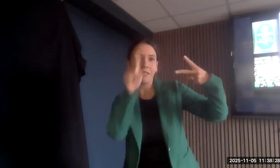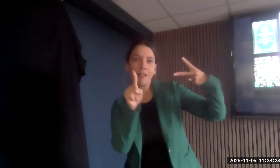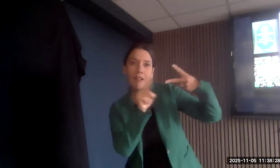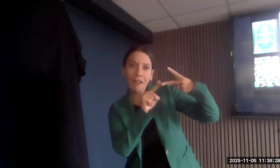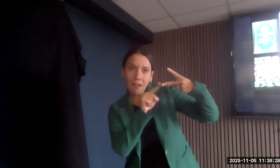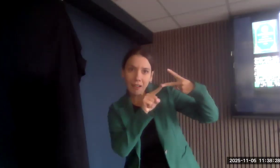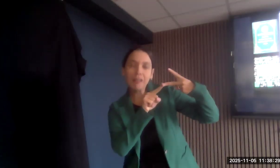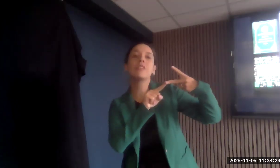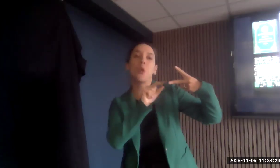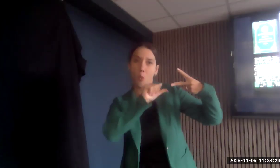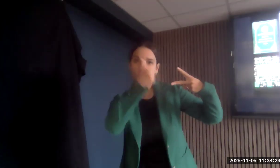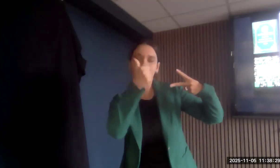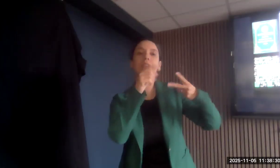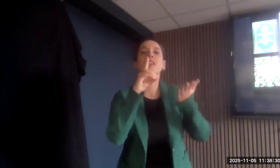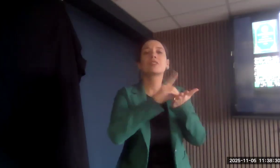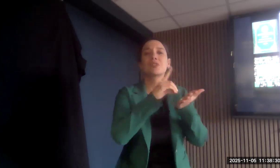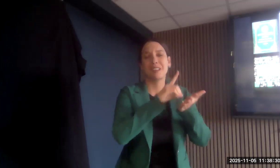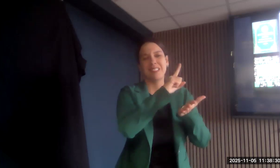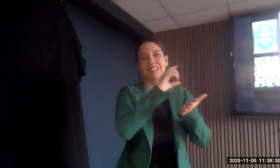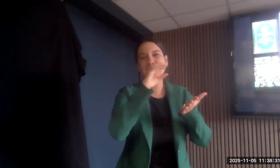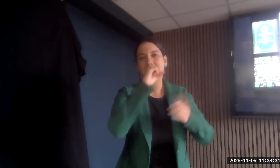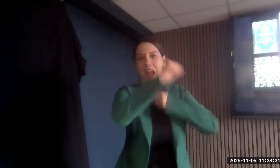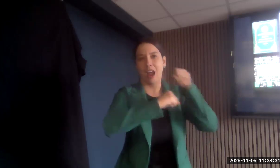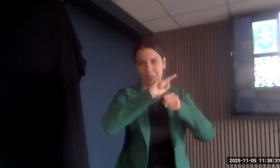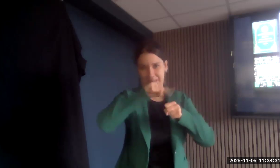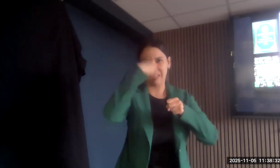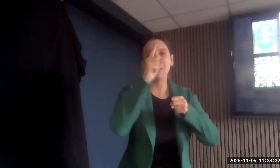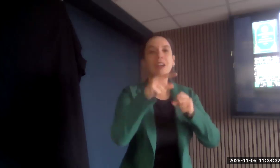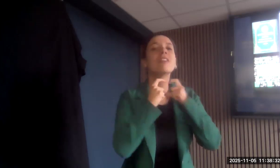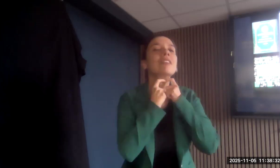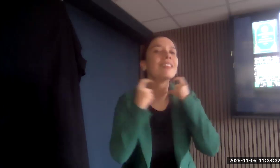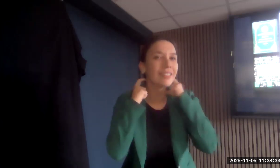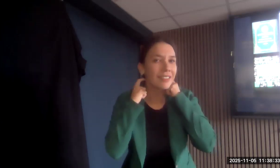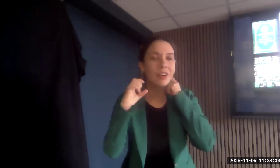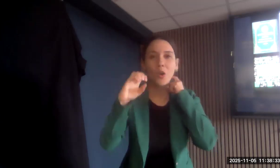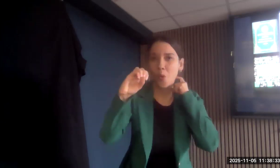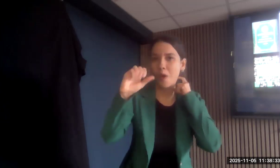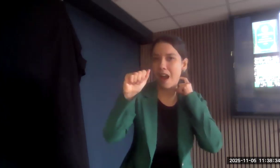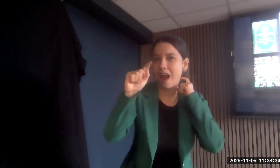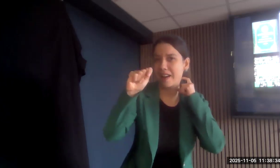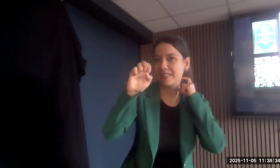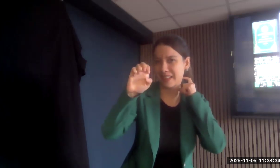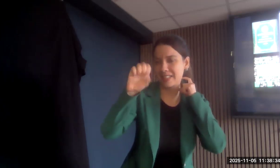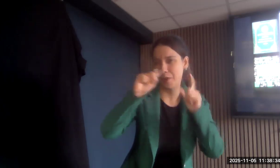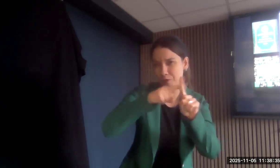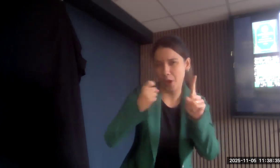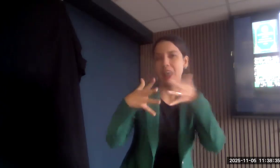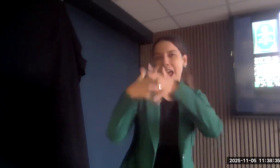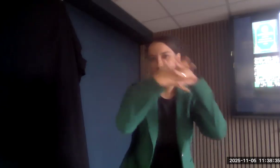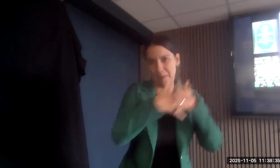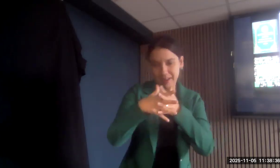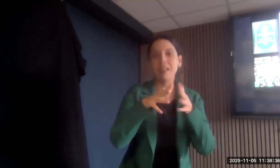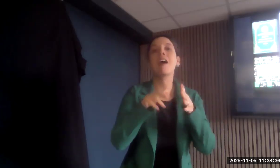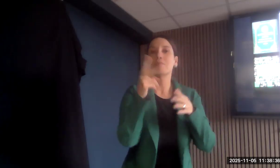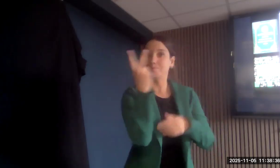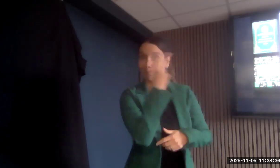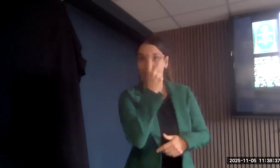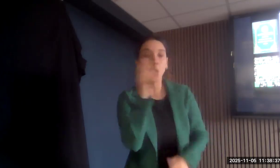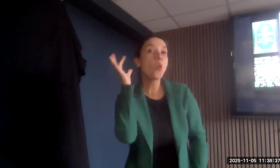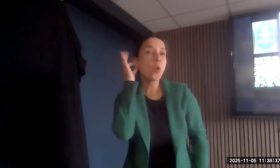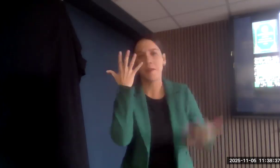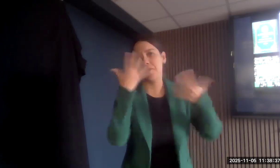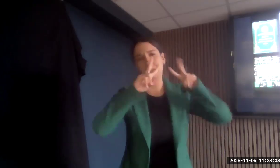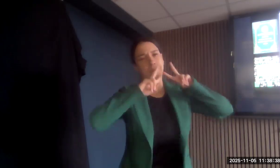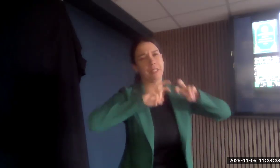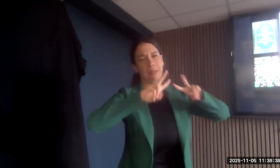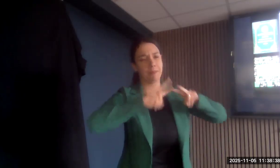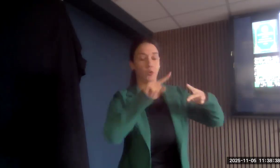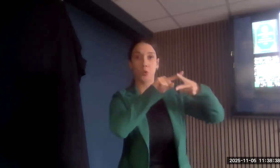Uh, coming from this school in Rio. The next using dictionaries, they seem to work from the work from Oates, the Oates dictionary.